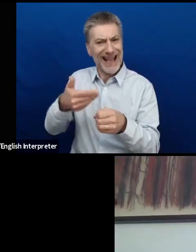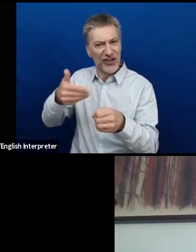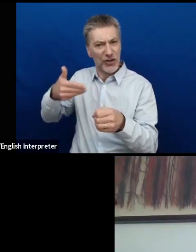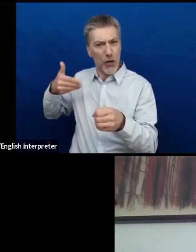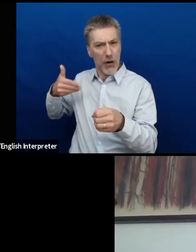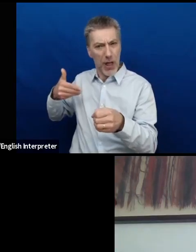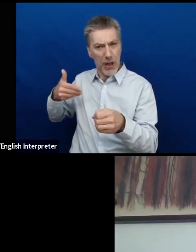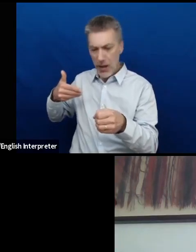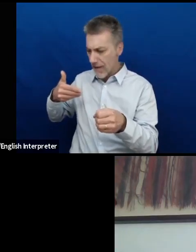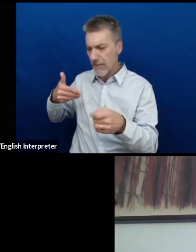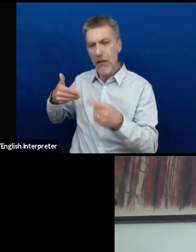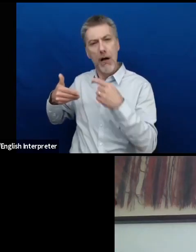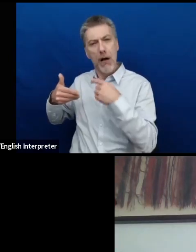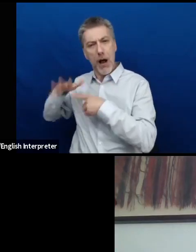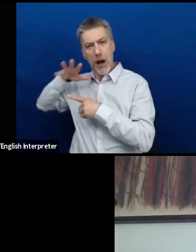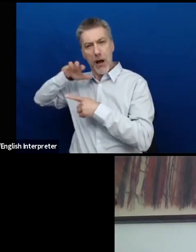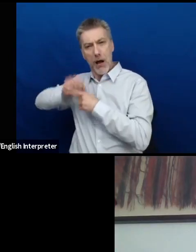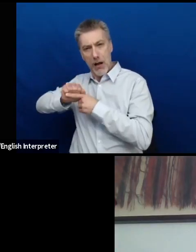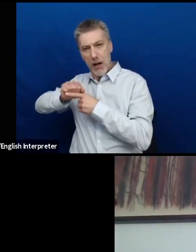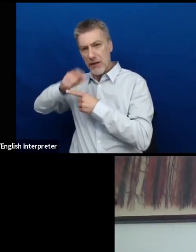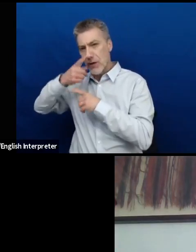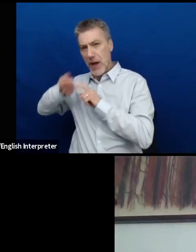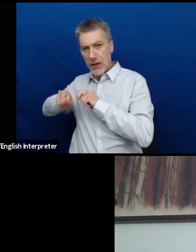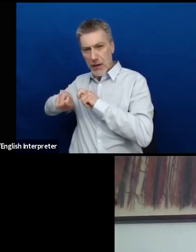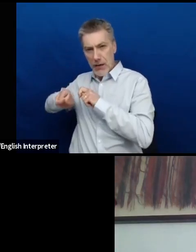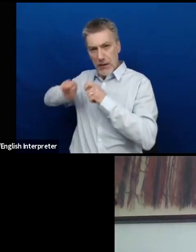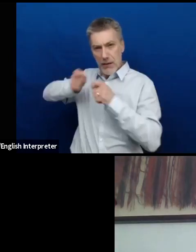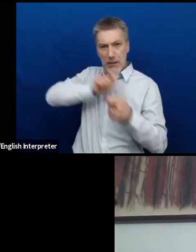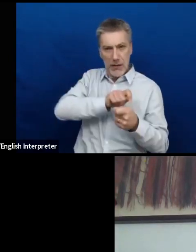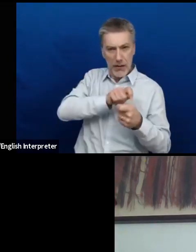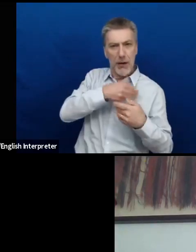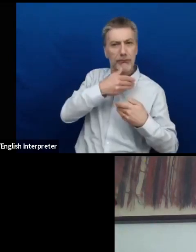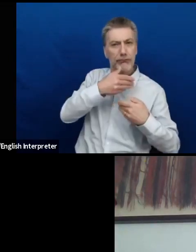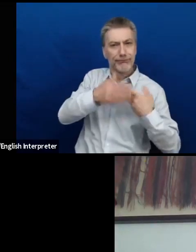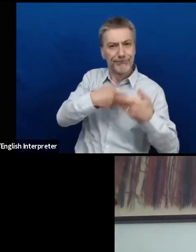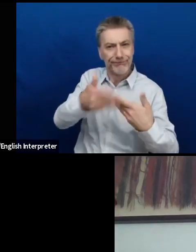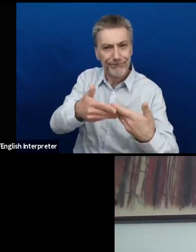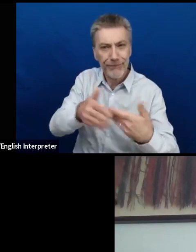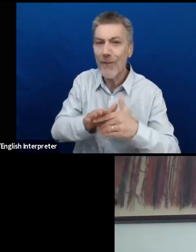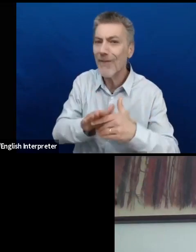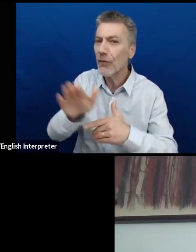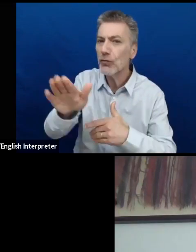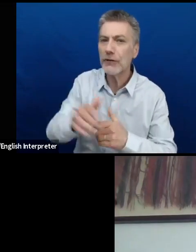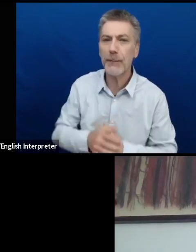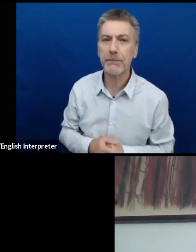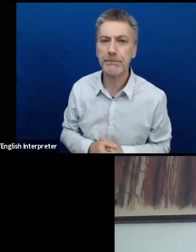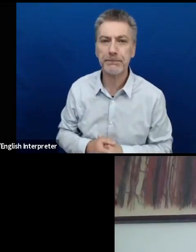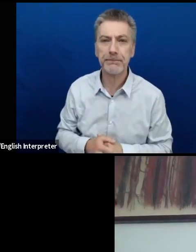position that we're all equal and ought to treat